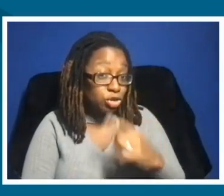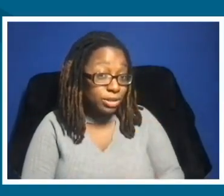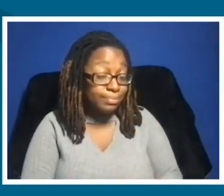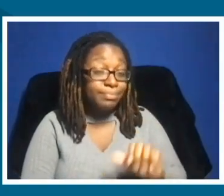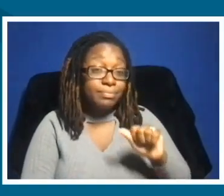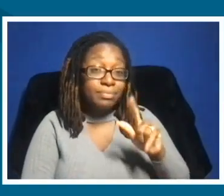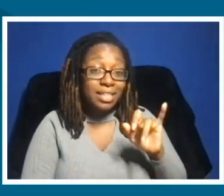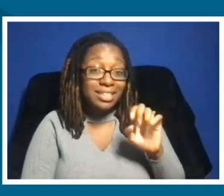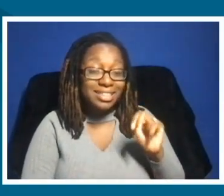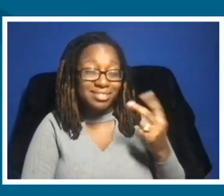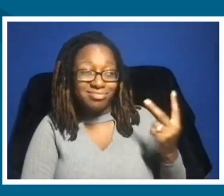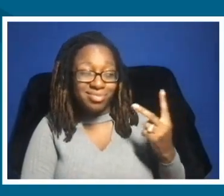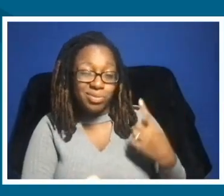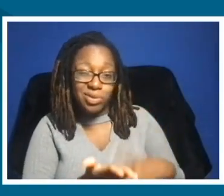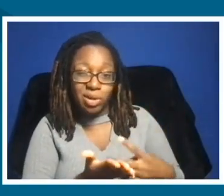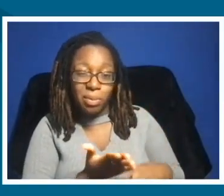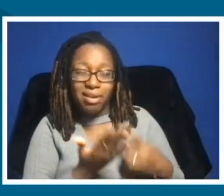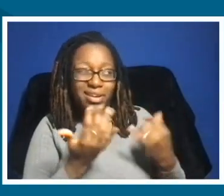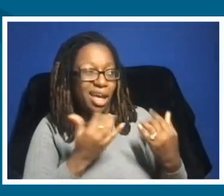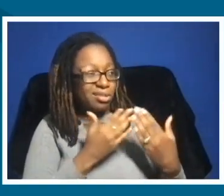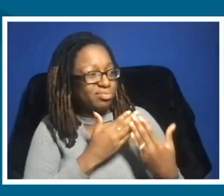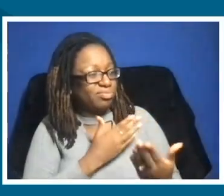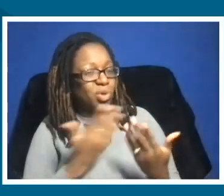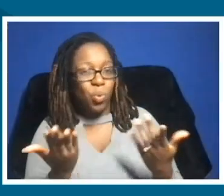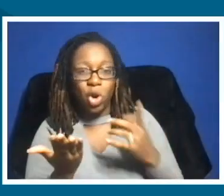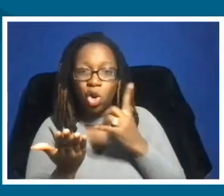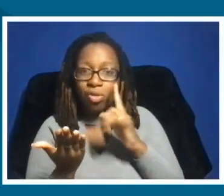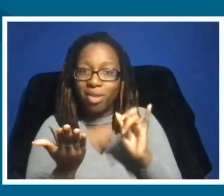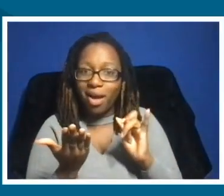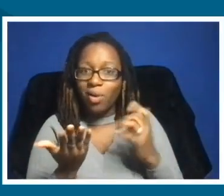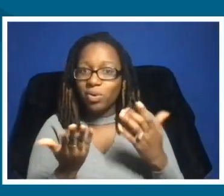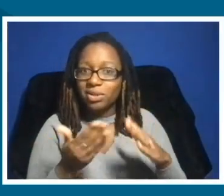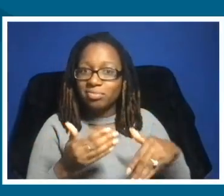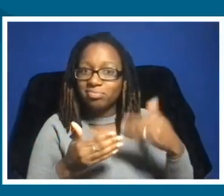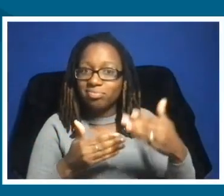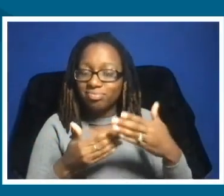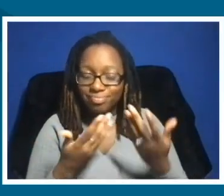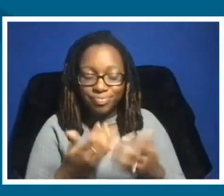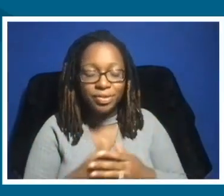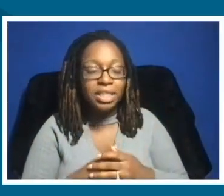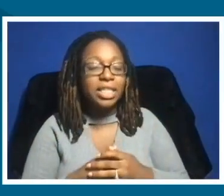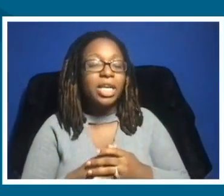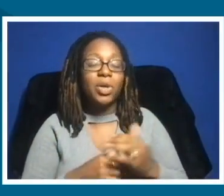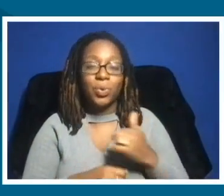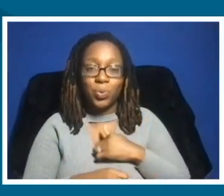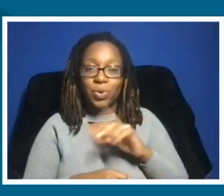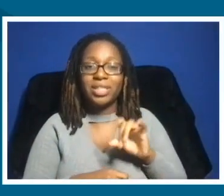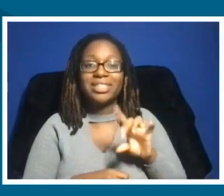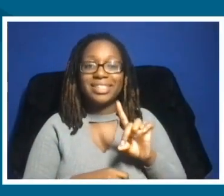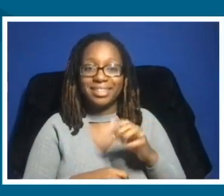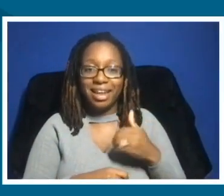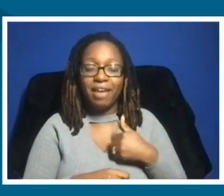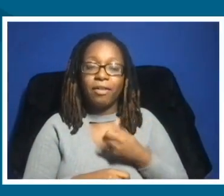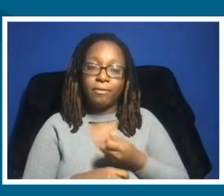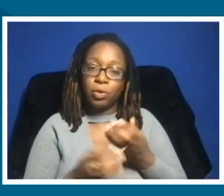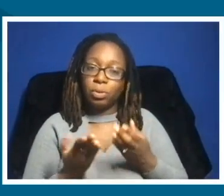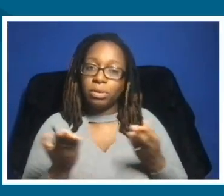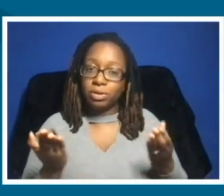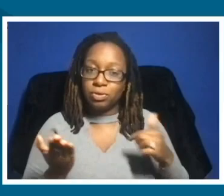look like going forward you know what's the next step after this and we did develop quite a few materials um